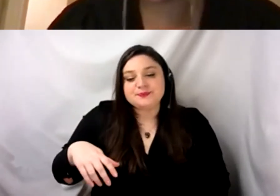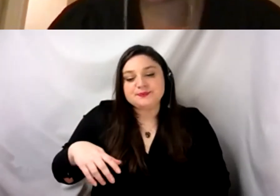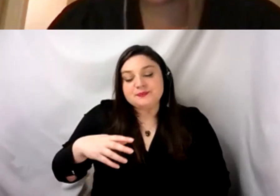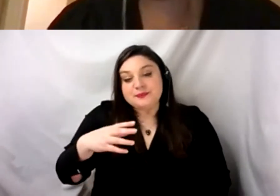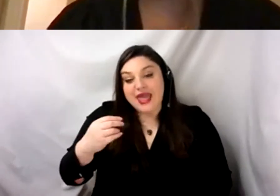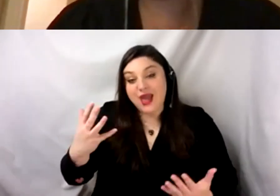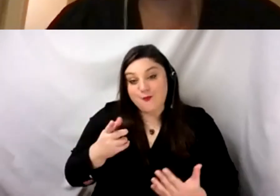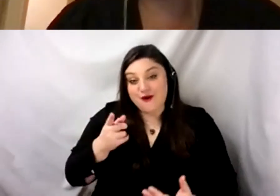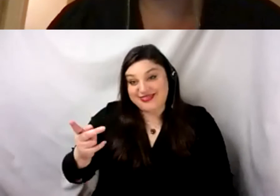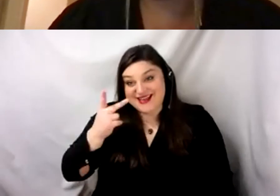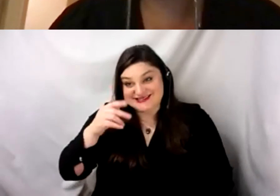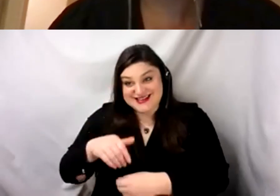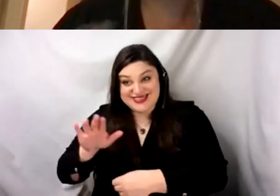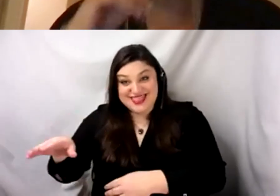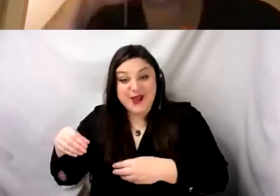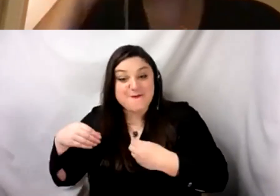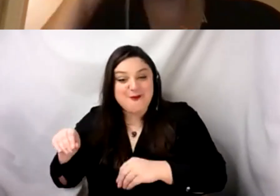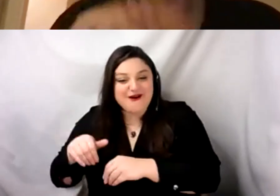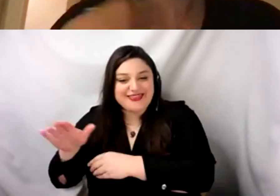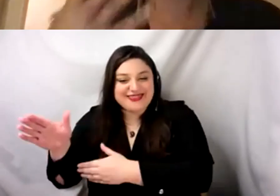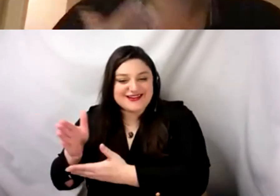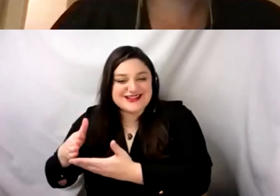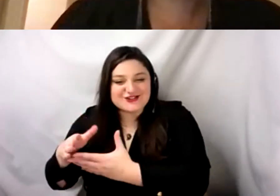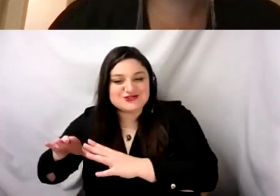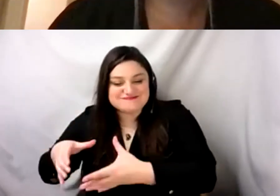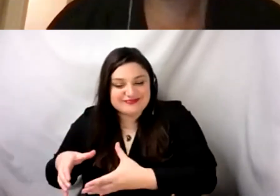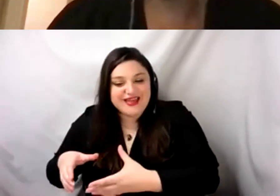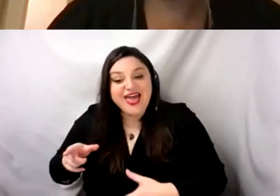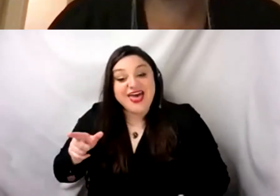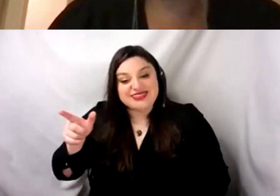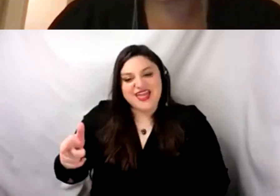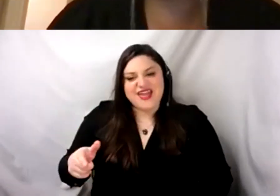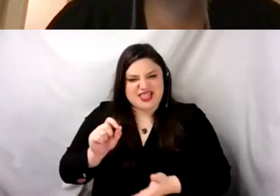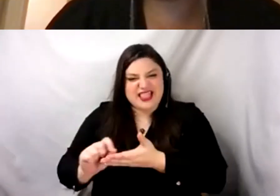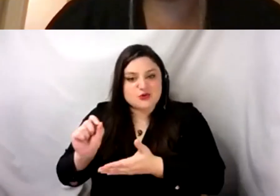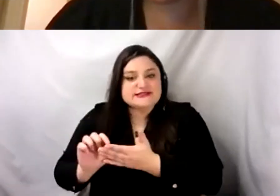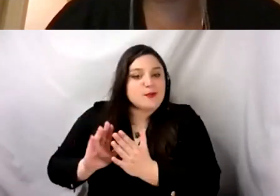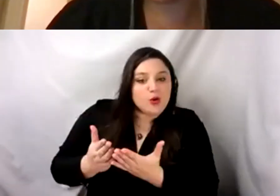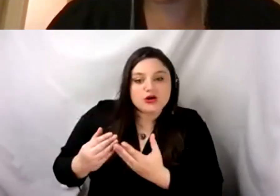they actually do have a lot of people who would rather have online activities. Online poetry